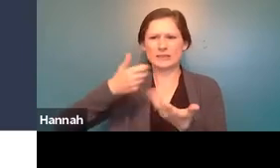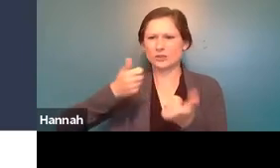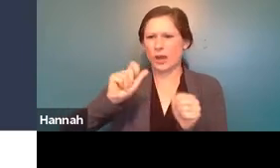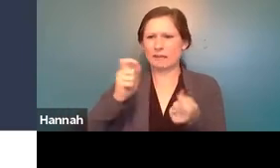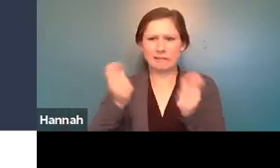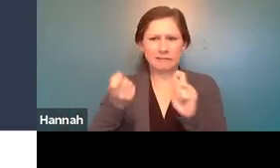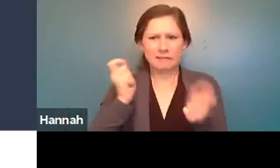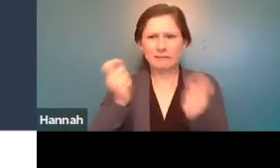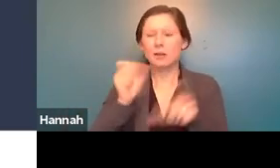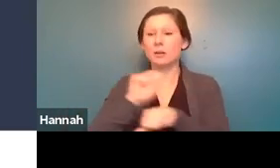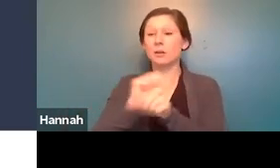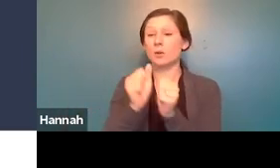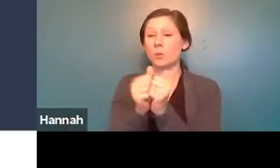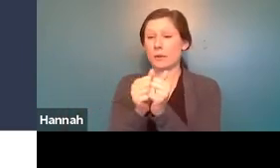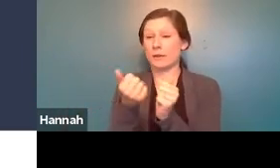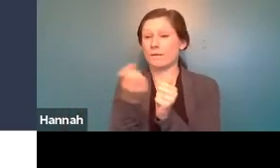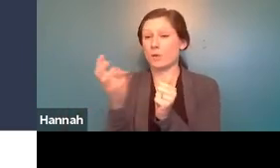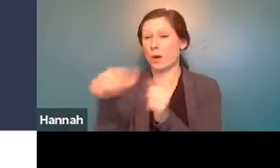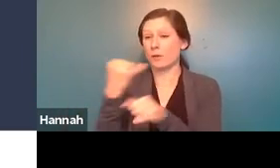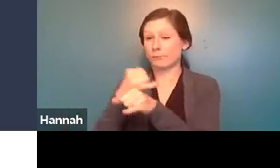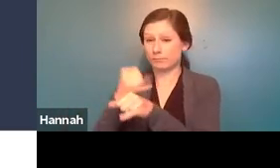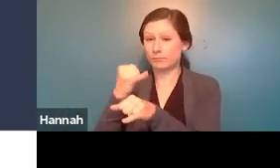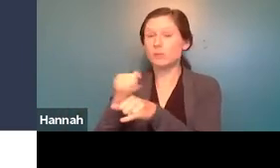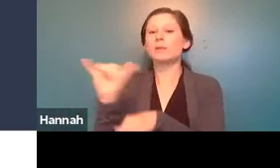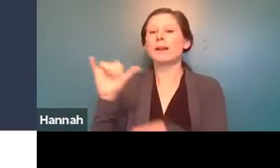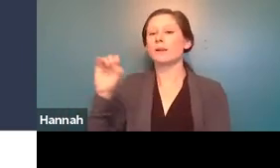institutions like Opera Theater St. Louis as well trying